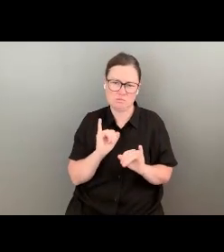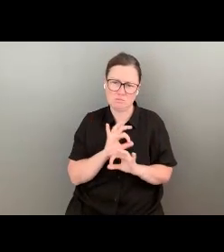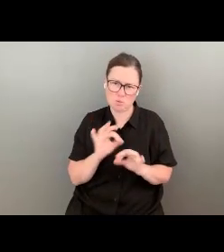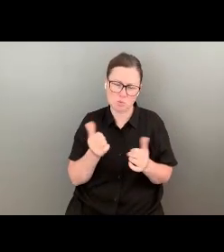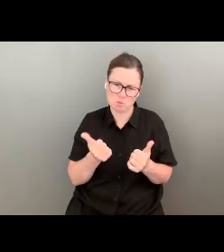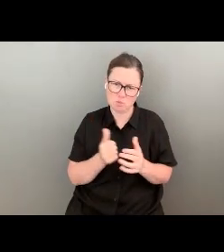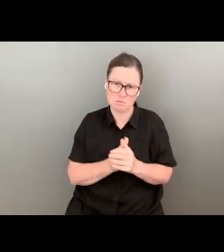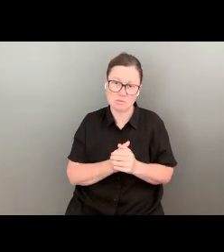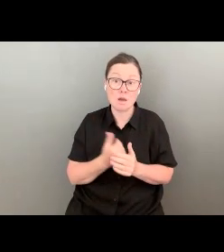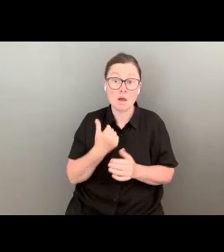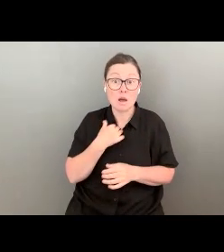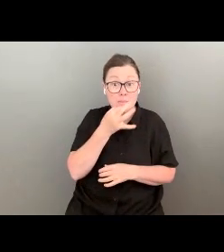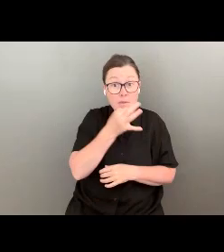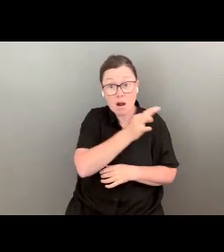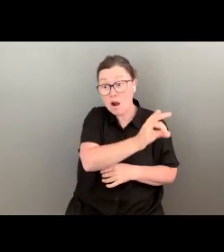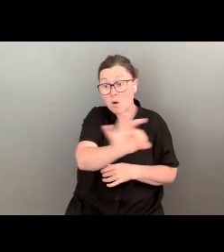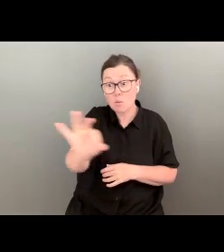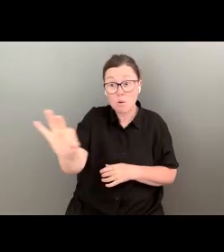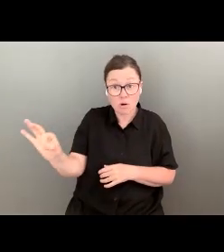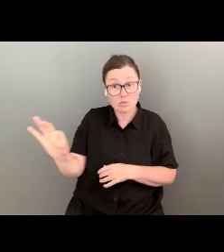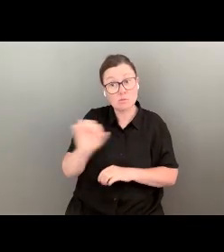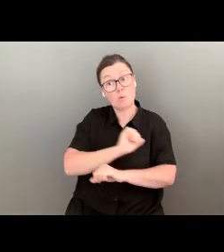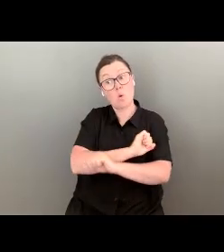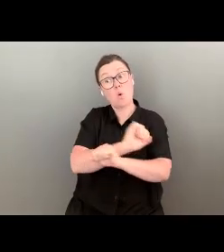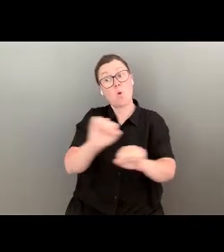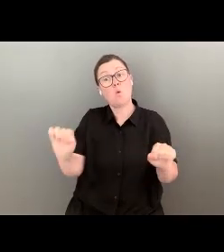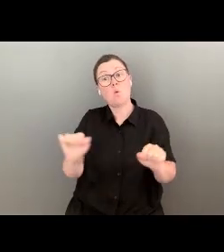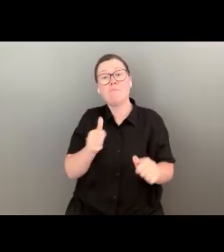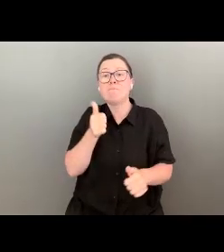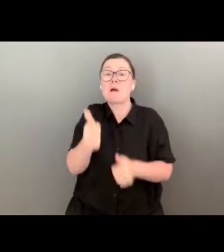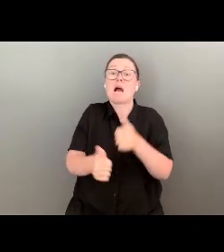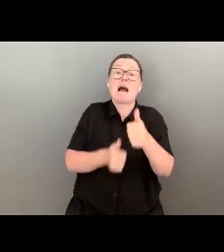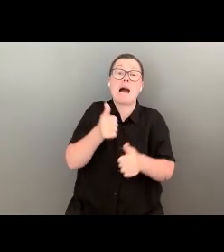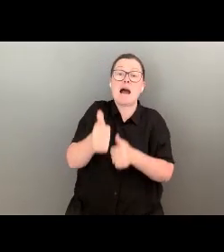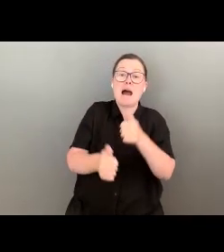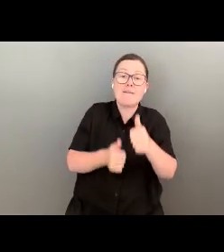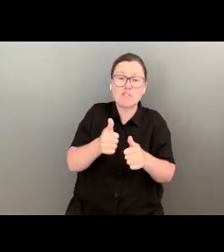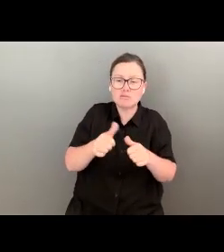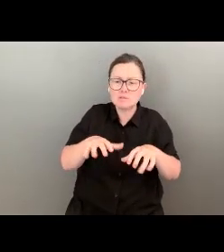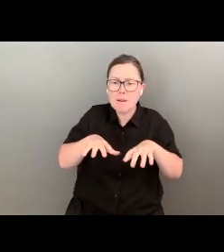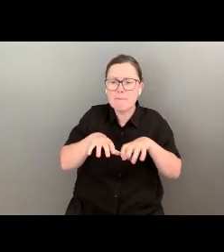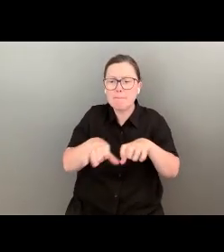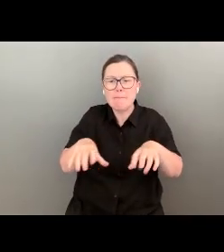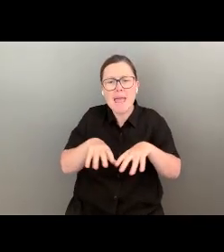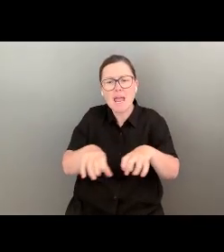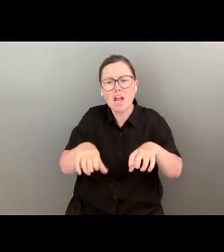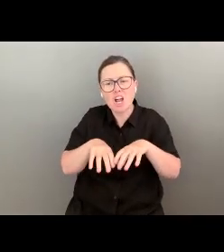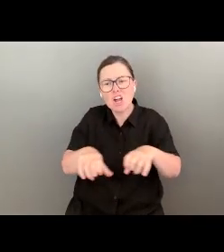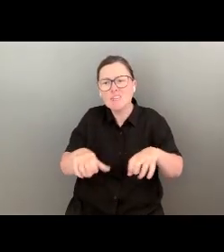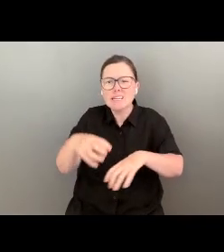What is your favorite item of patisserie? I'd be interested to know.